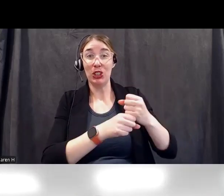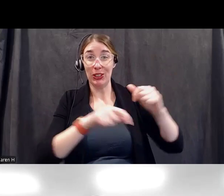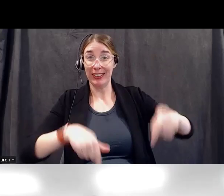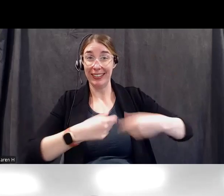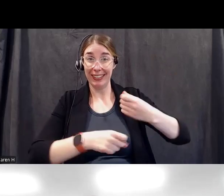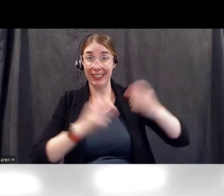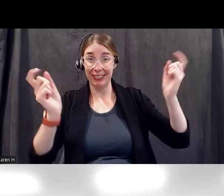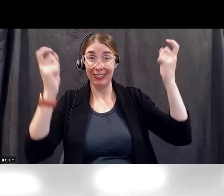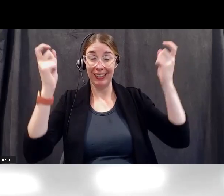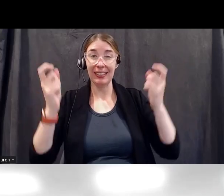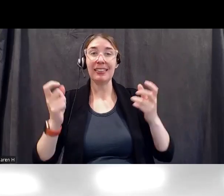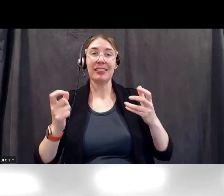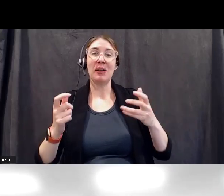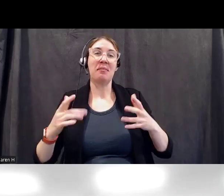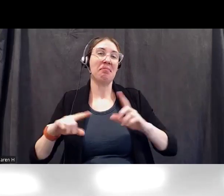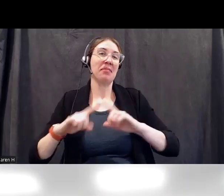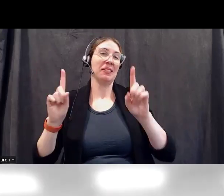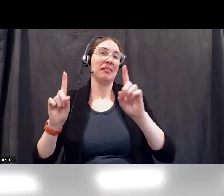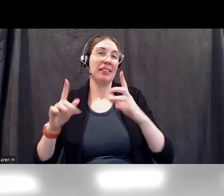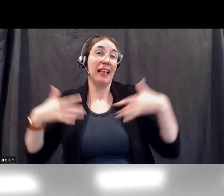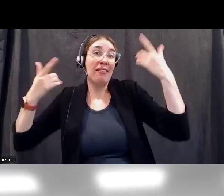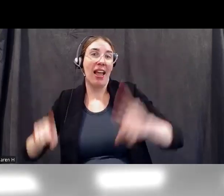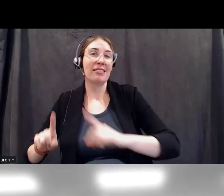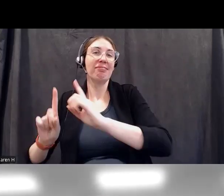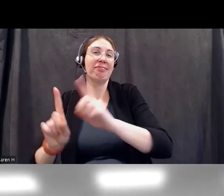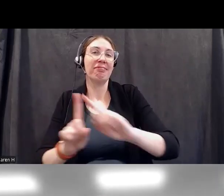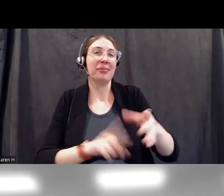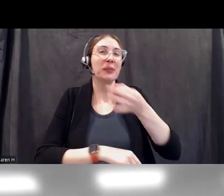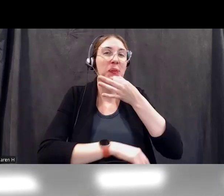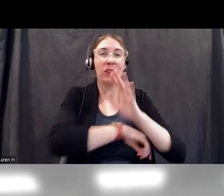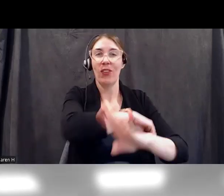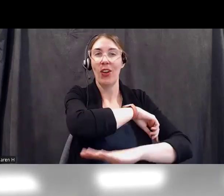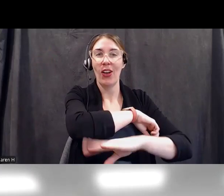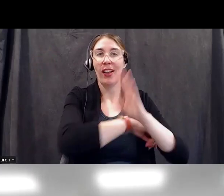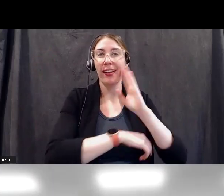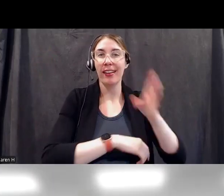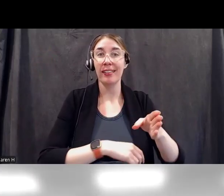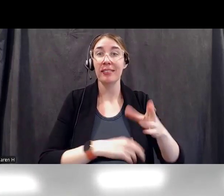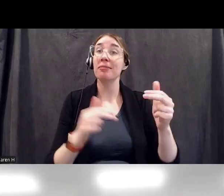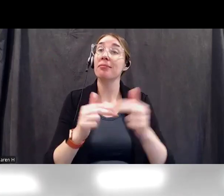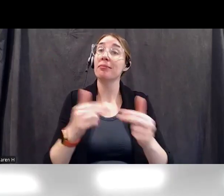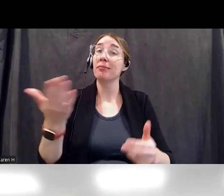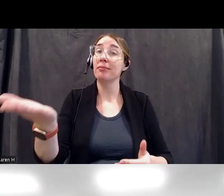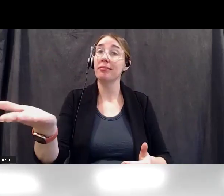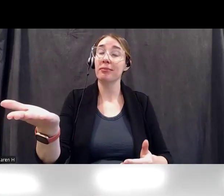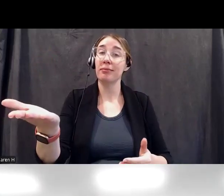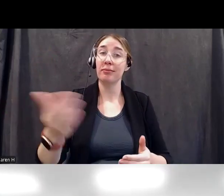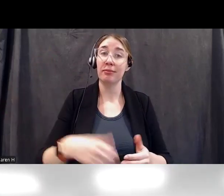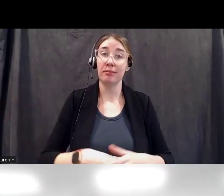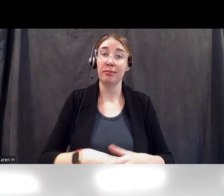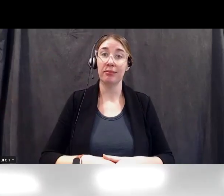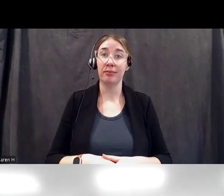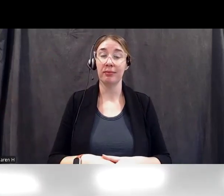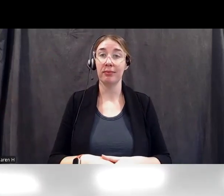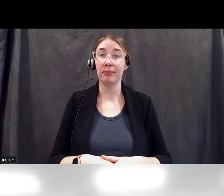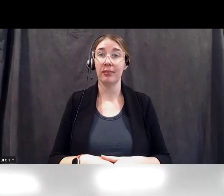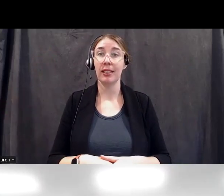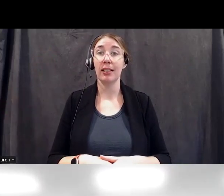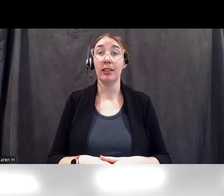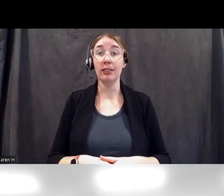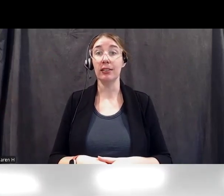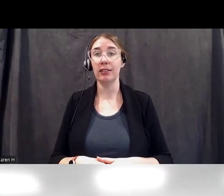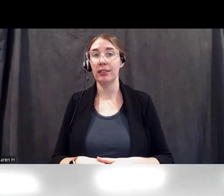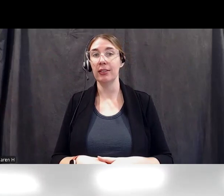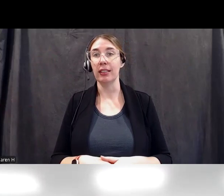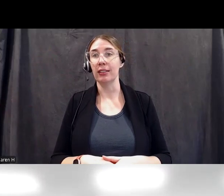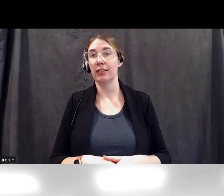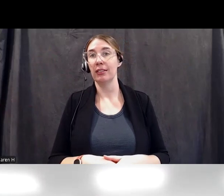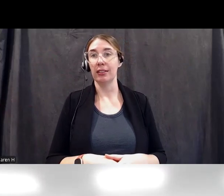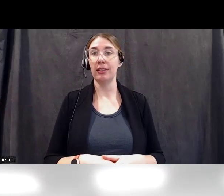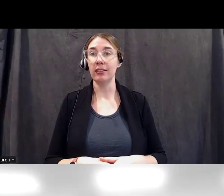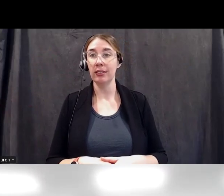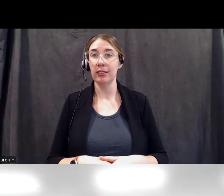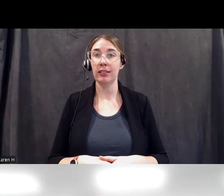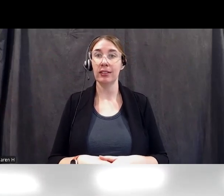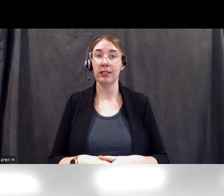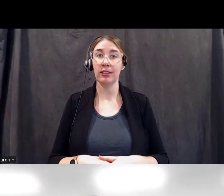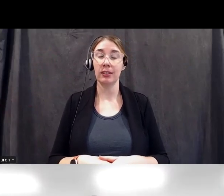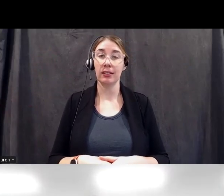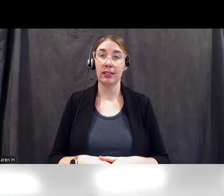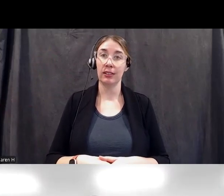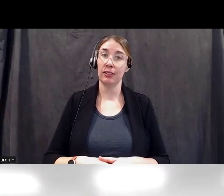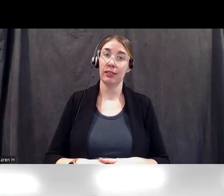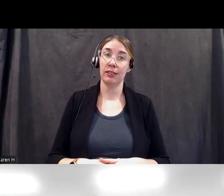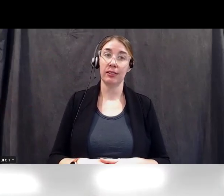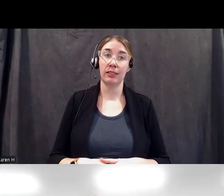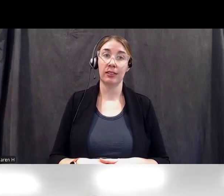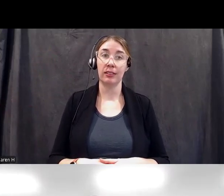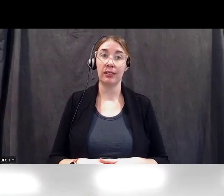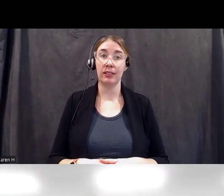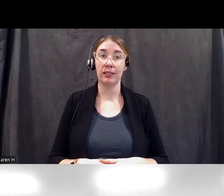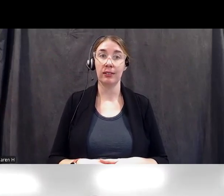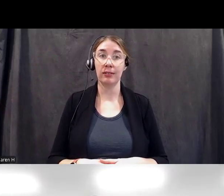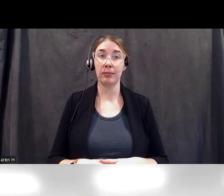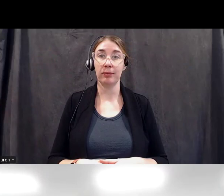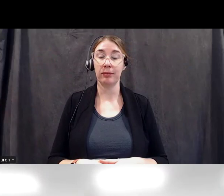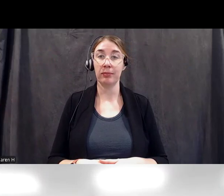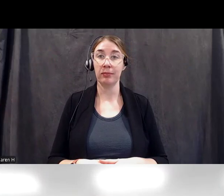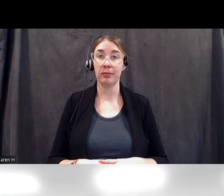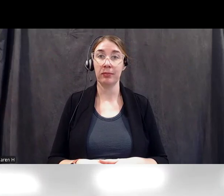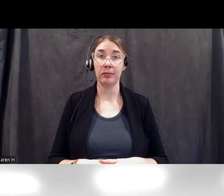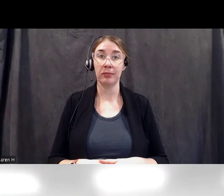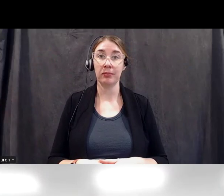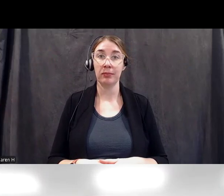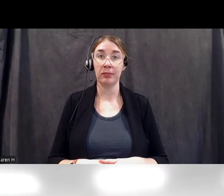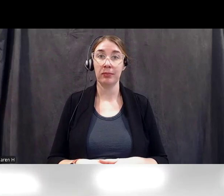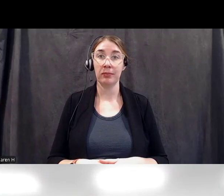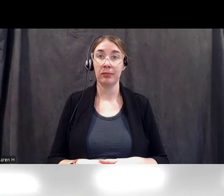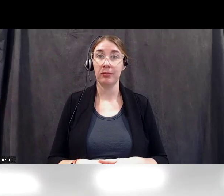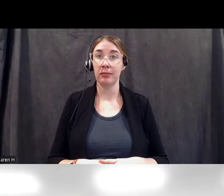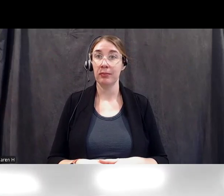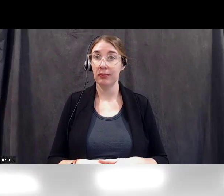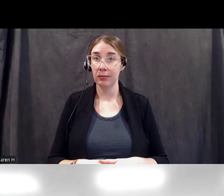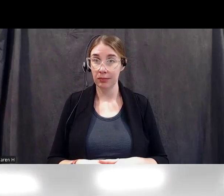with different events this coming fall. -- variety of services to meet the